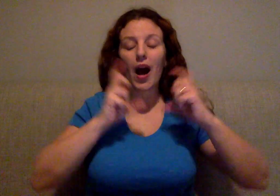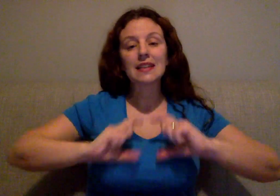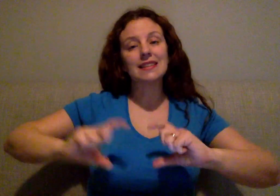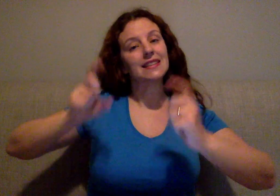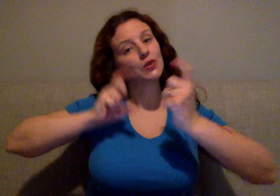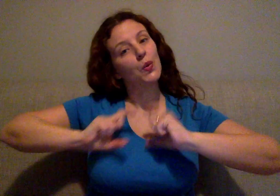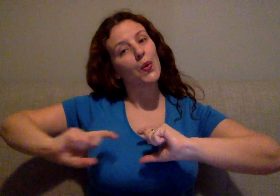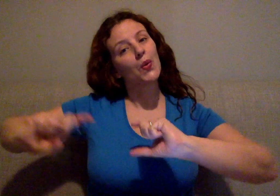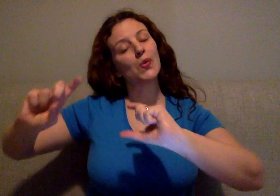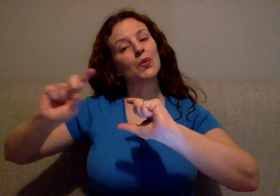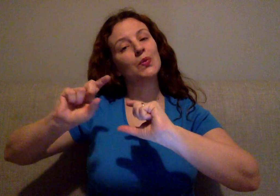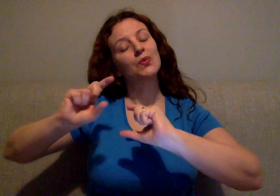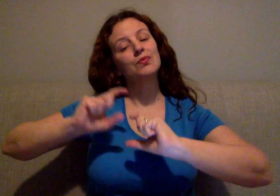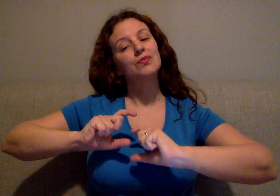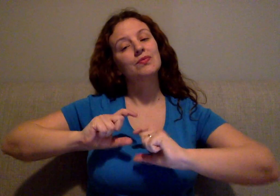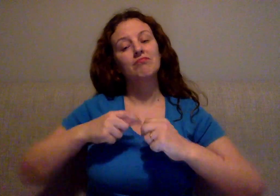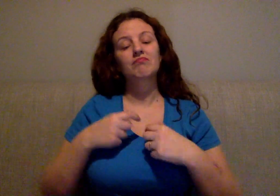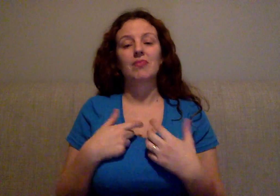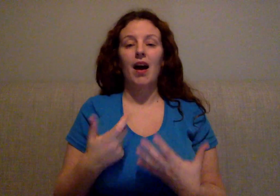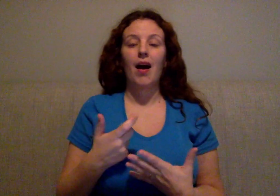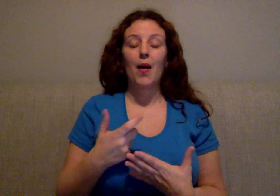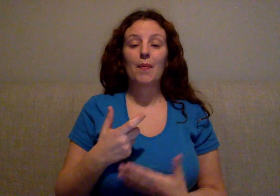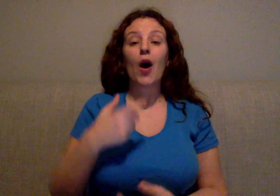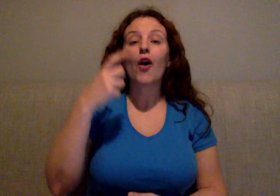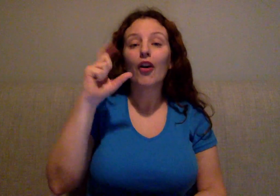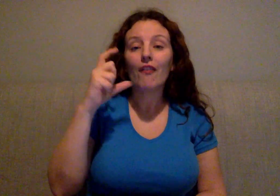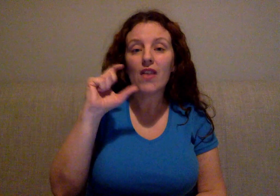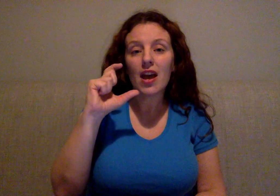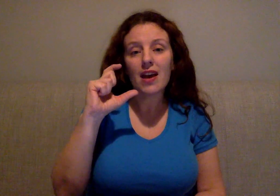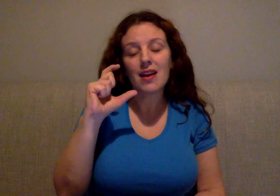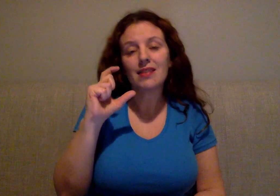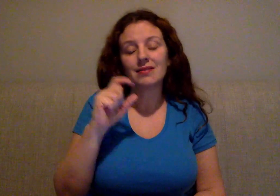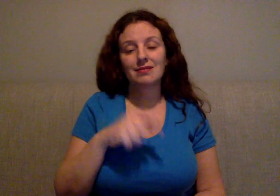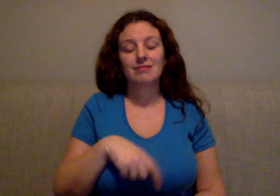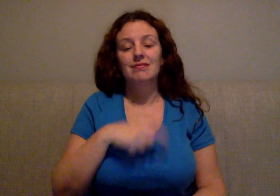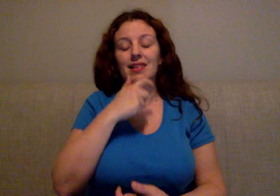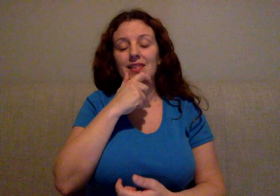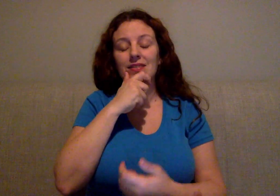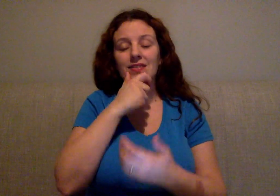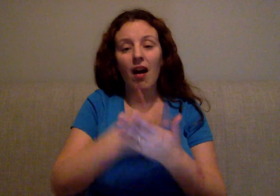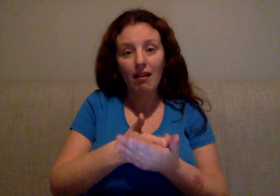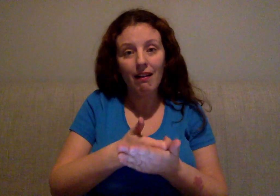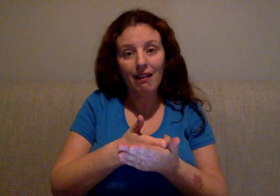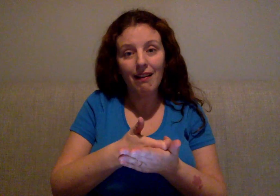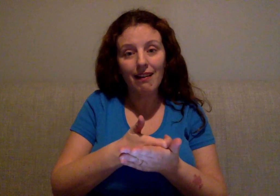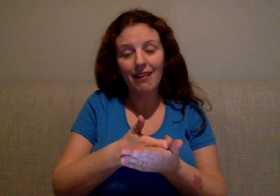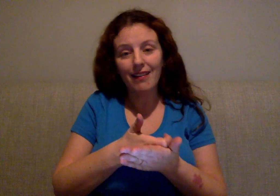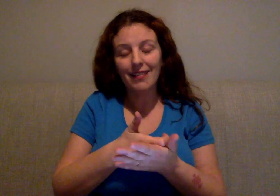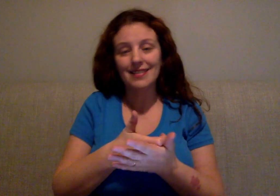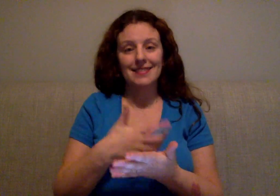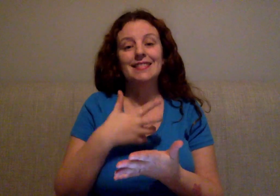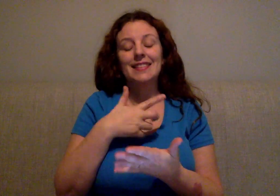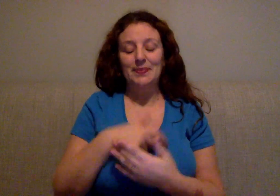CONTINUE COFFEE JAW DROP or STAGGERED